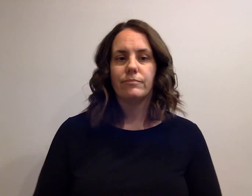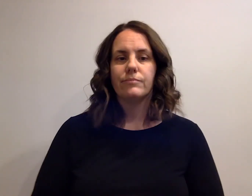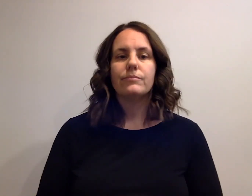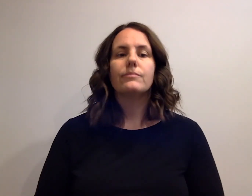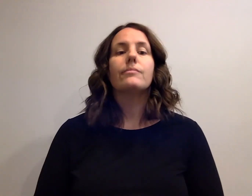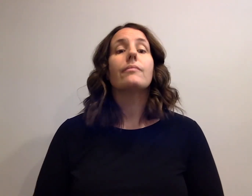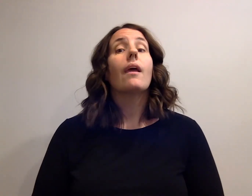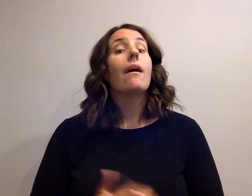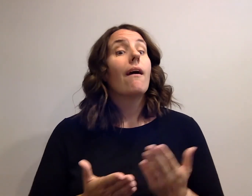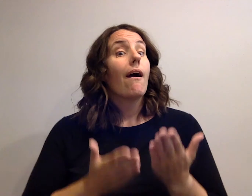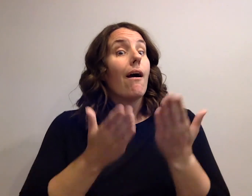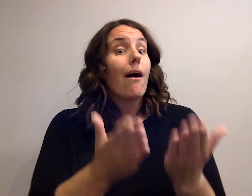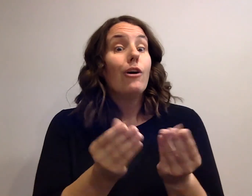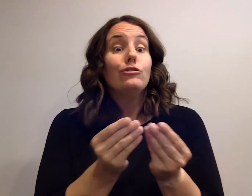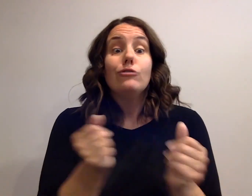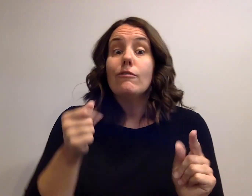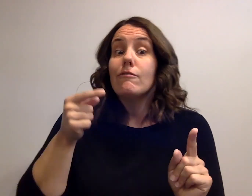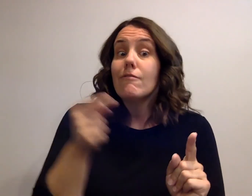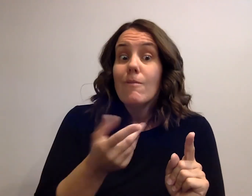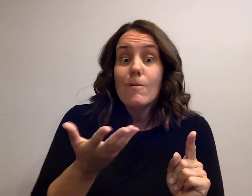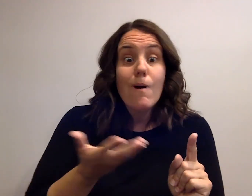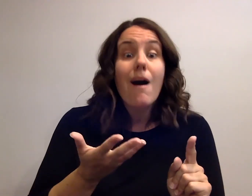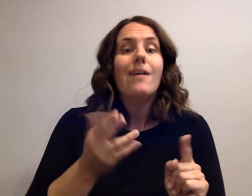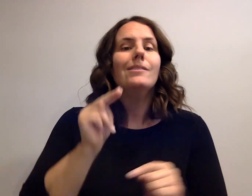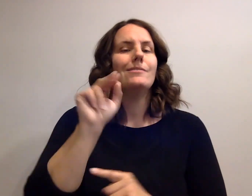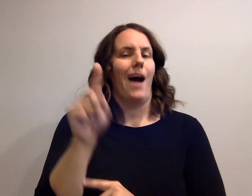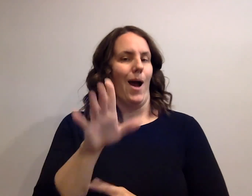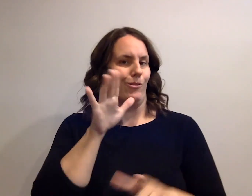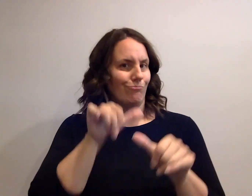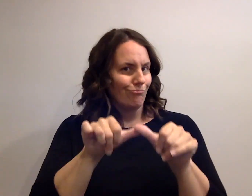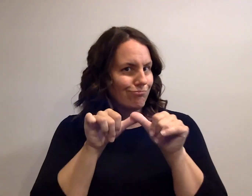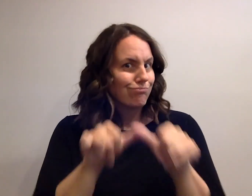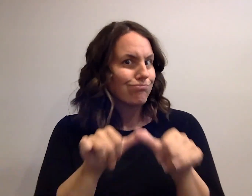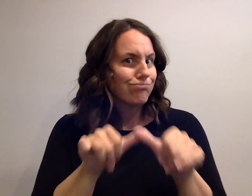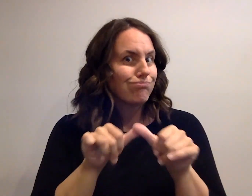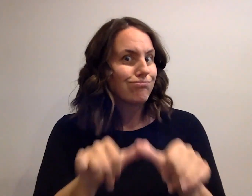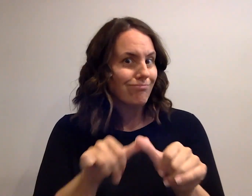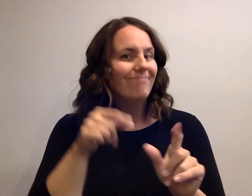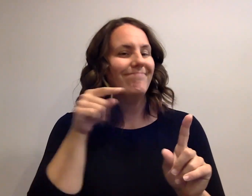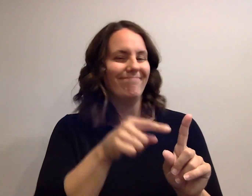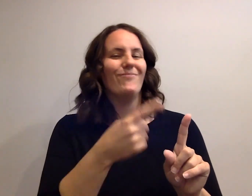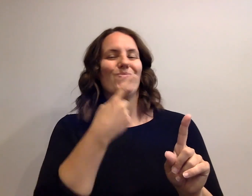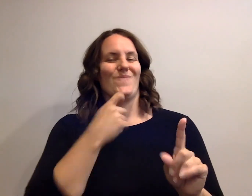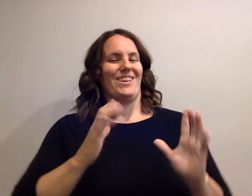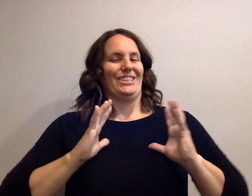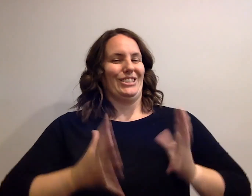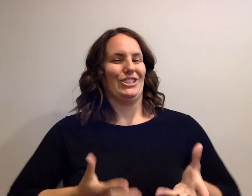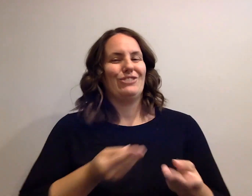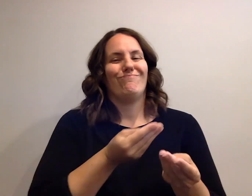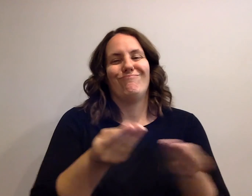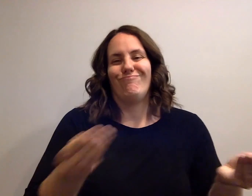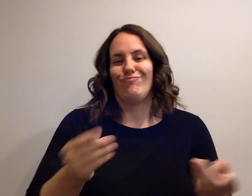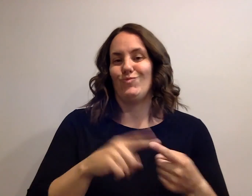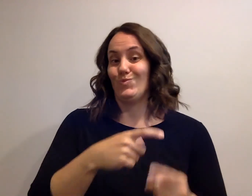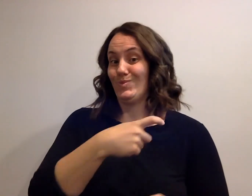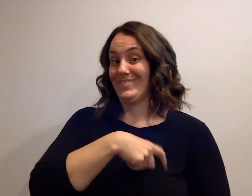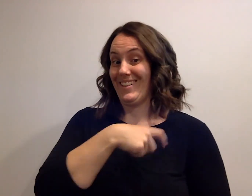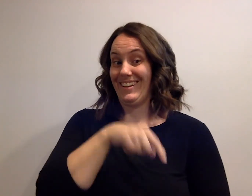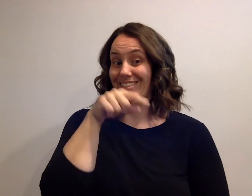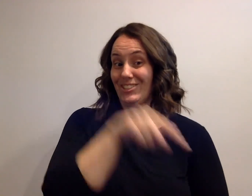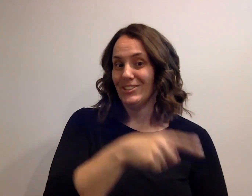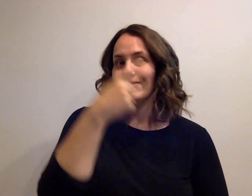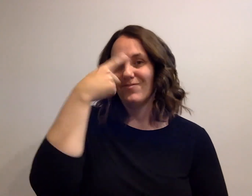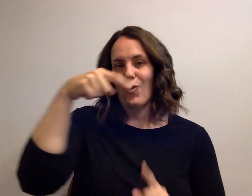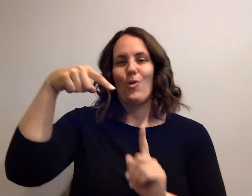Resolved, the NAD will continue to provide red shirts for delegates at its biennial conference